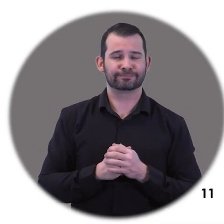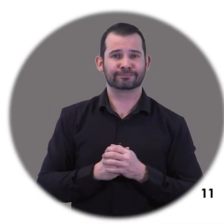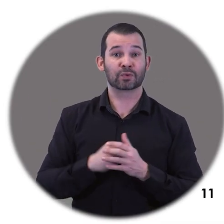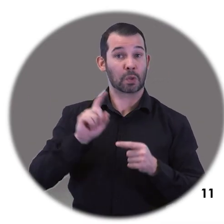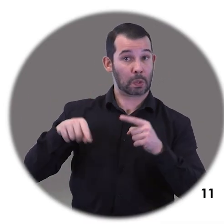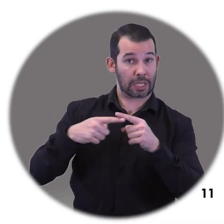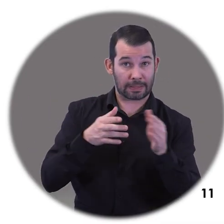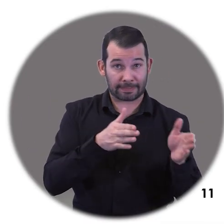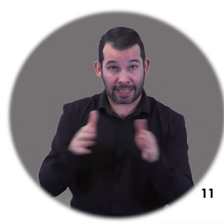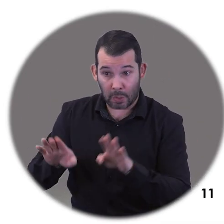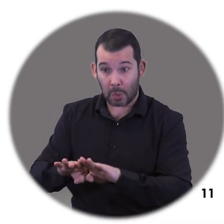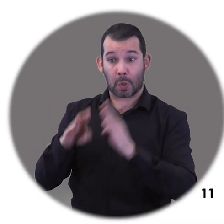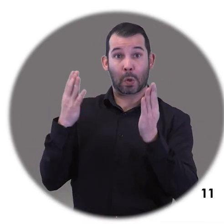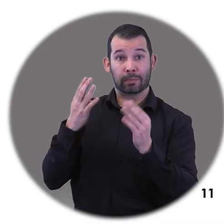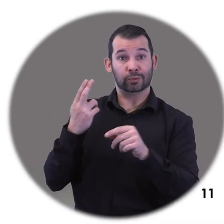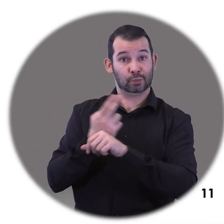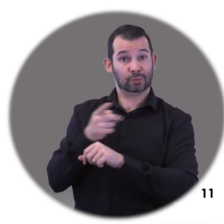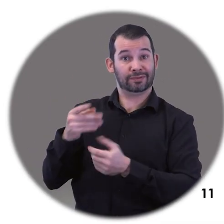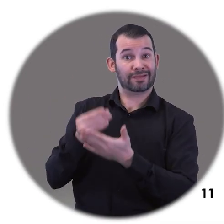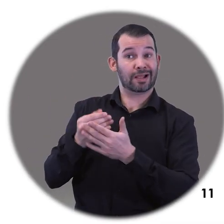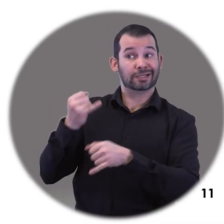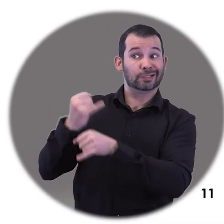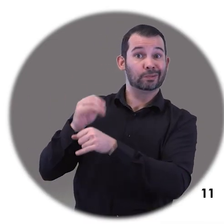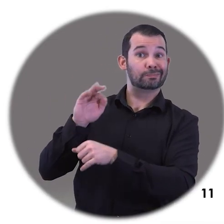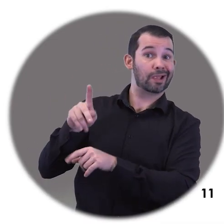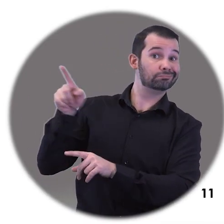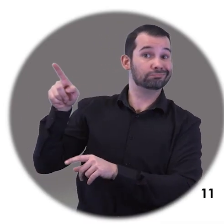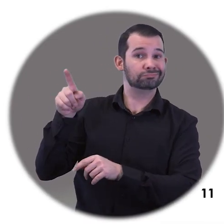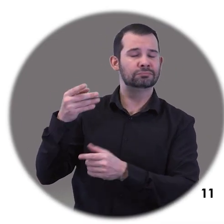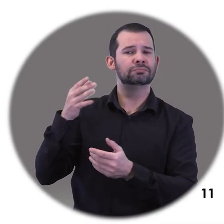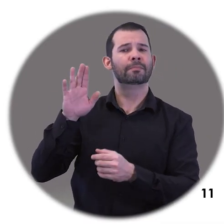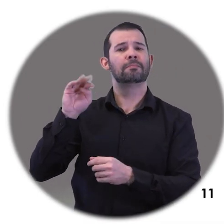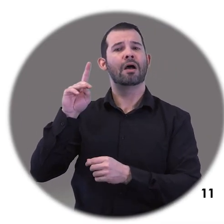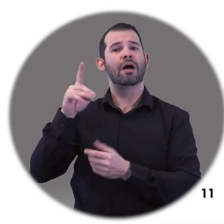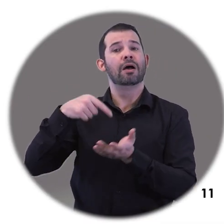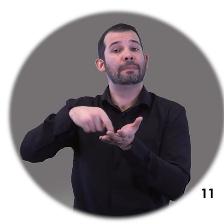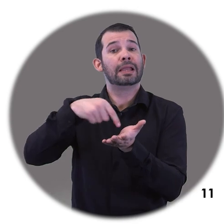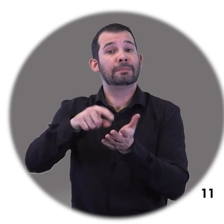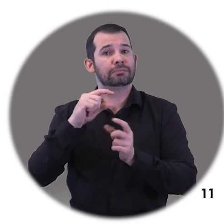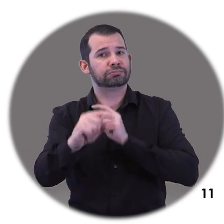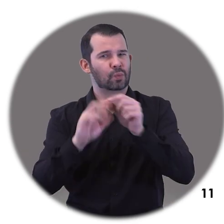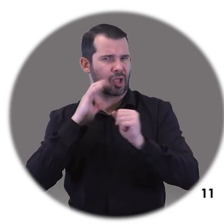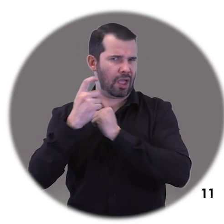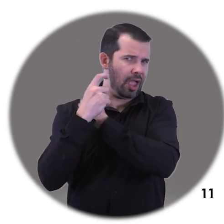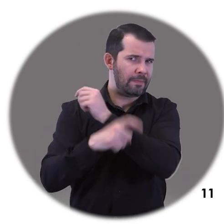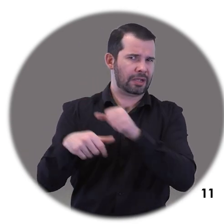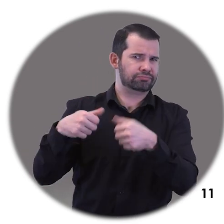Once a plan is opened through a financial institution, bond payments will be automatically deposited